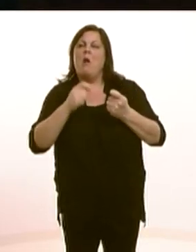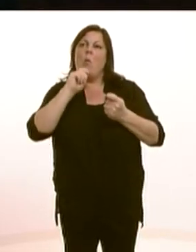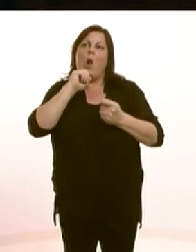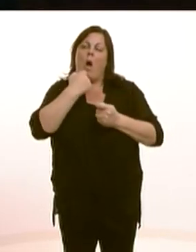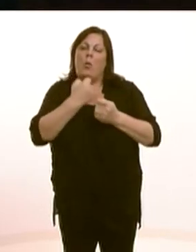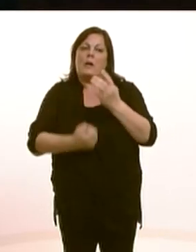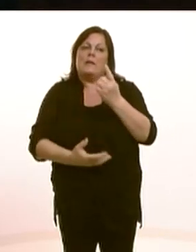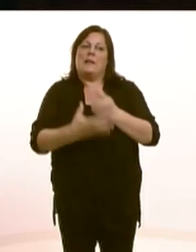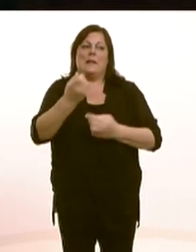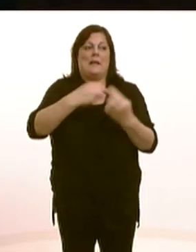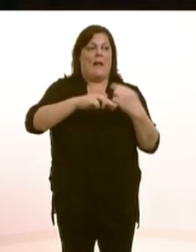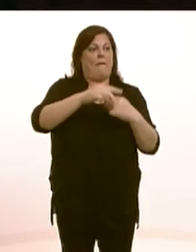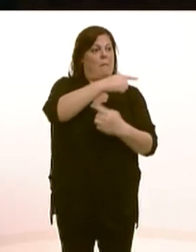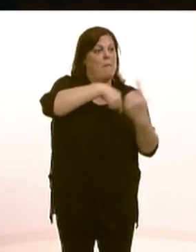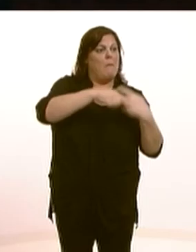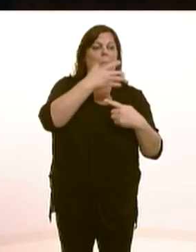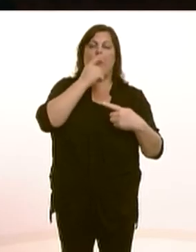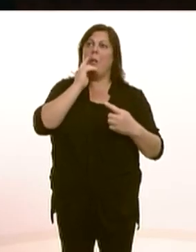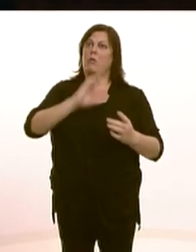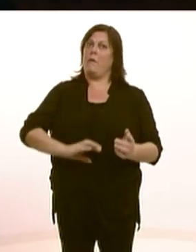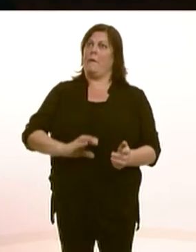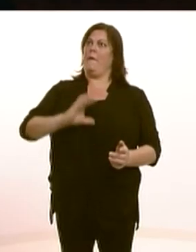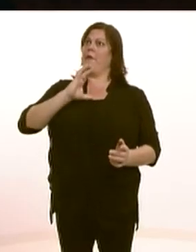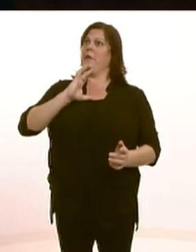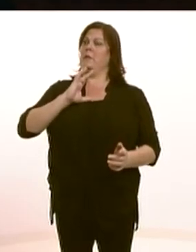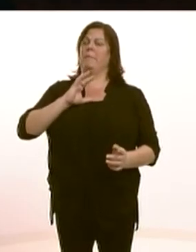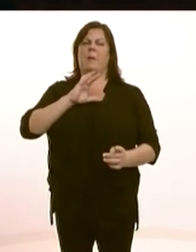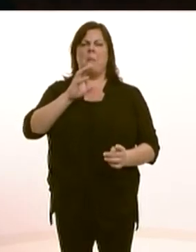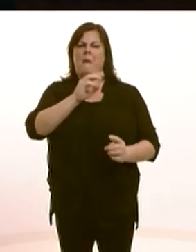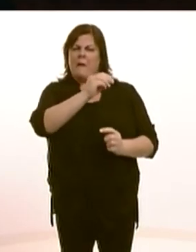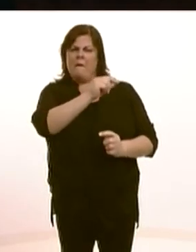Clearly, at the moment very few people are even aware that itís happening.